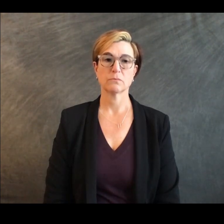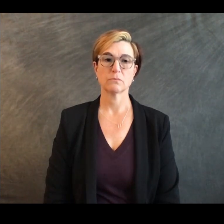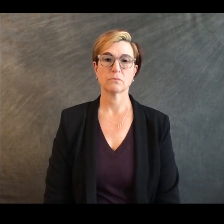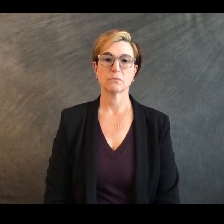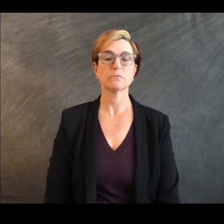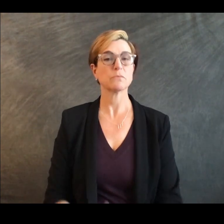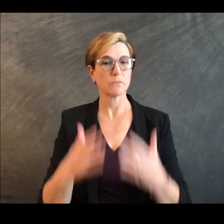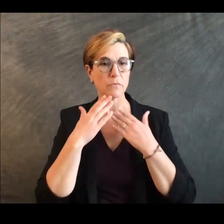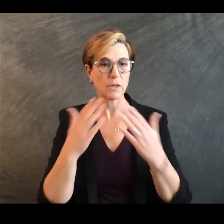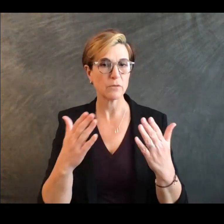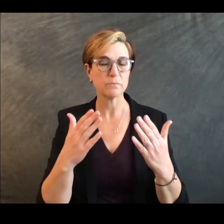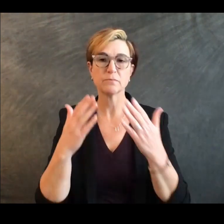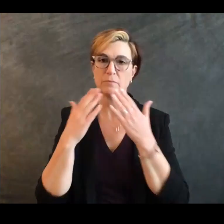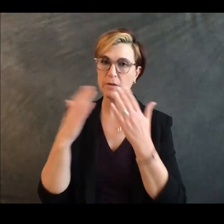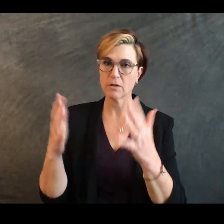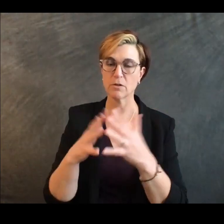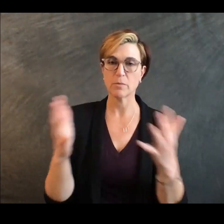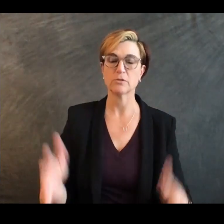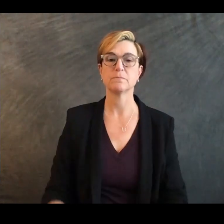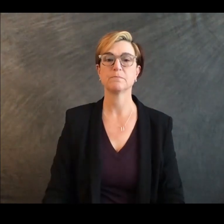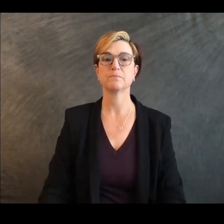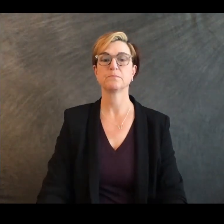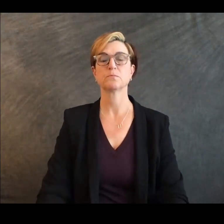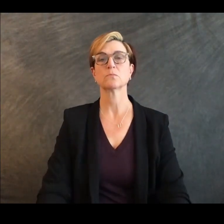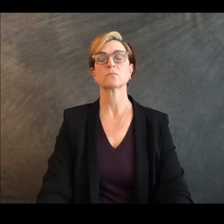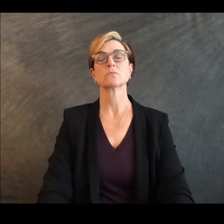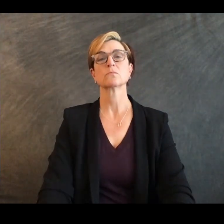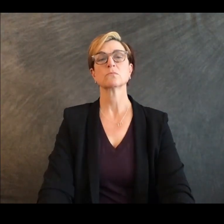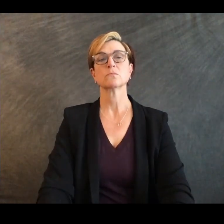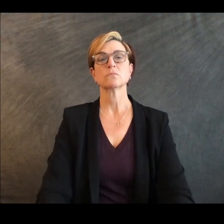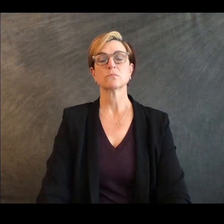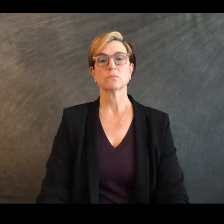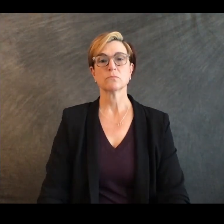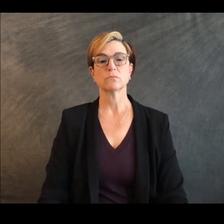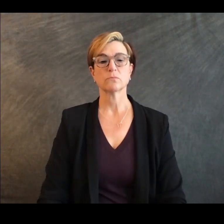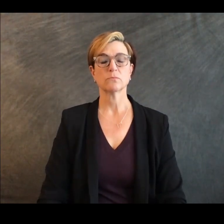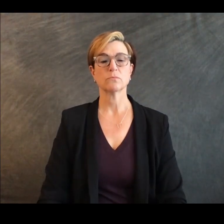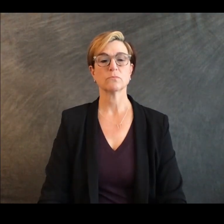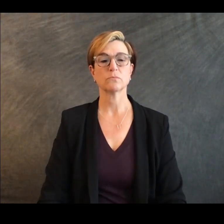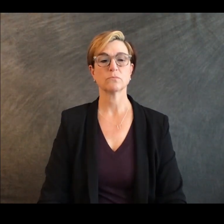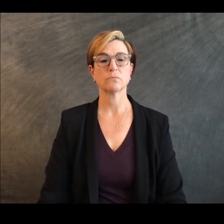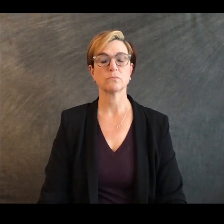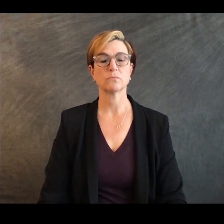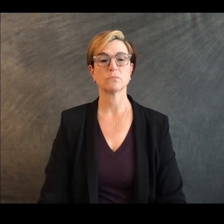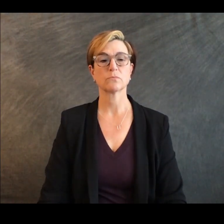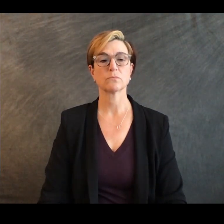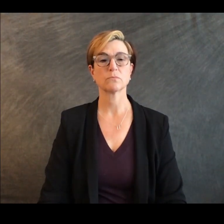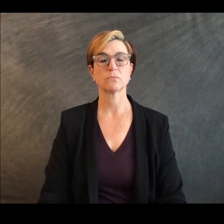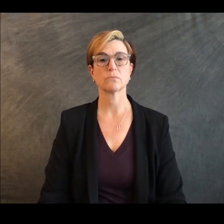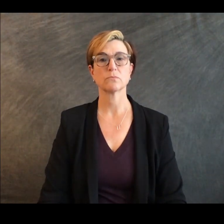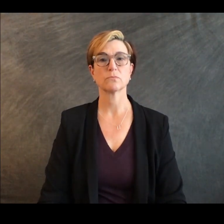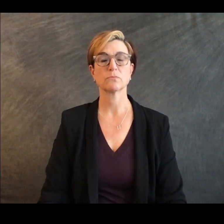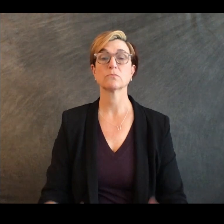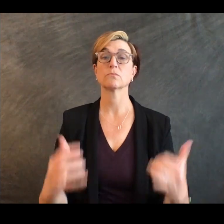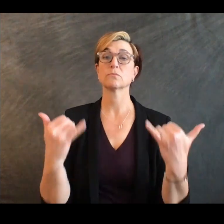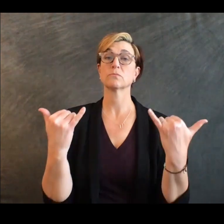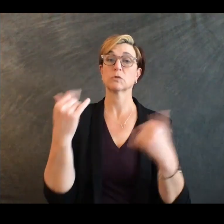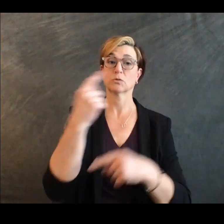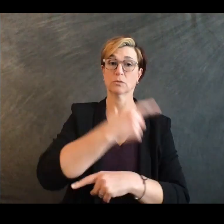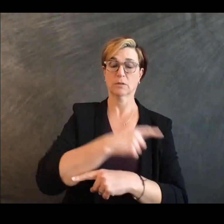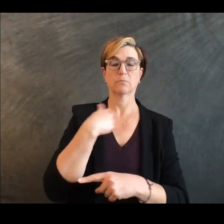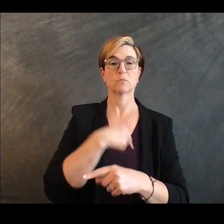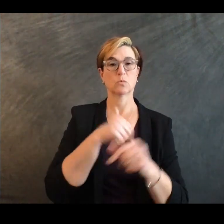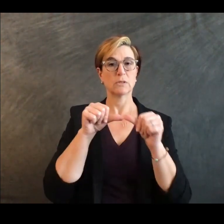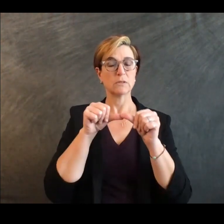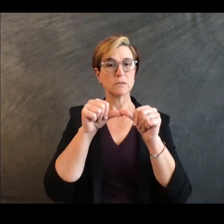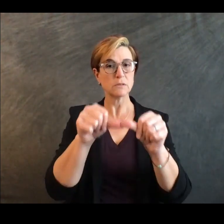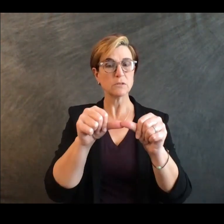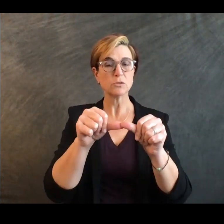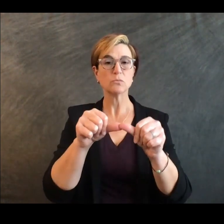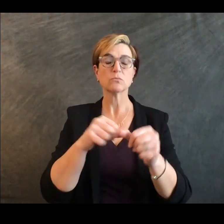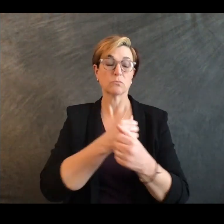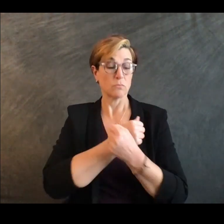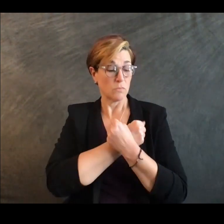thank you very much today we continue to send our love to the great people of New